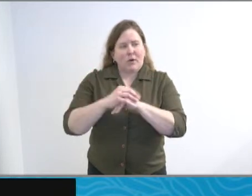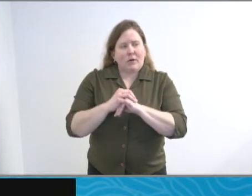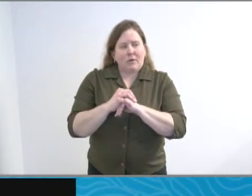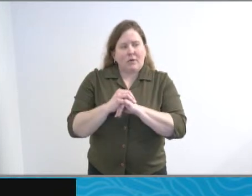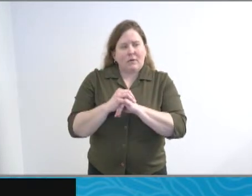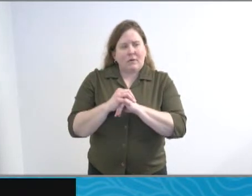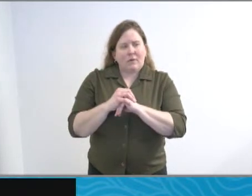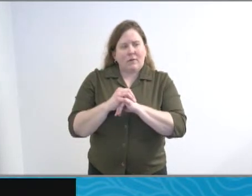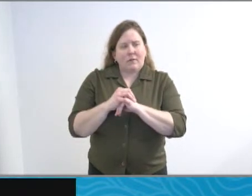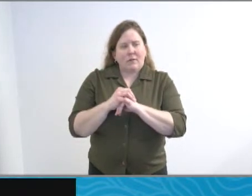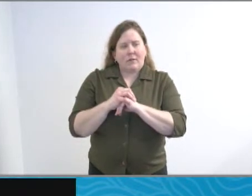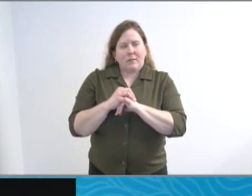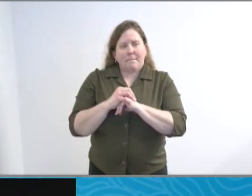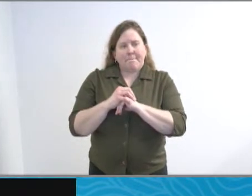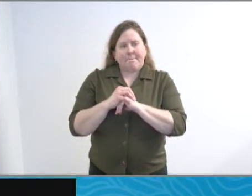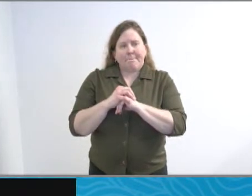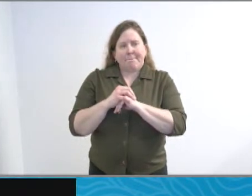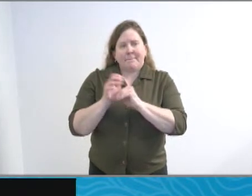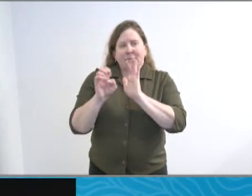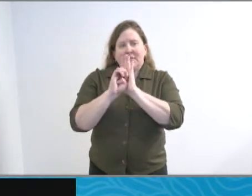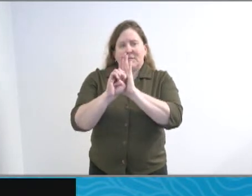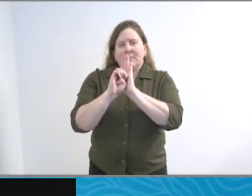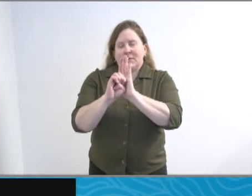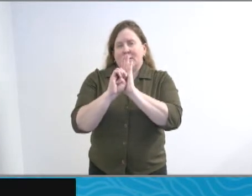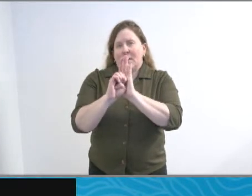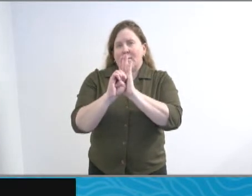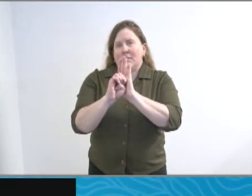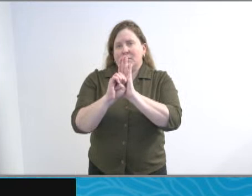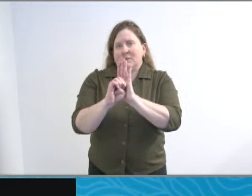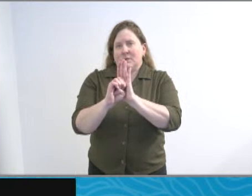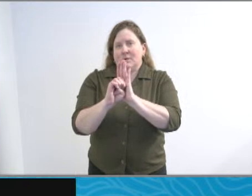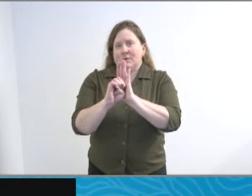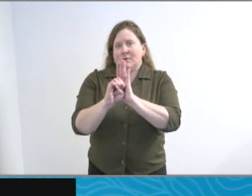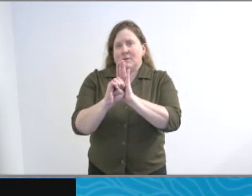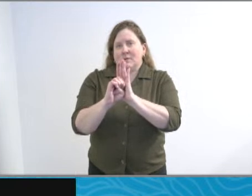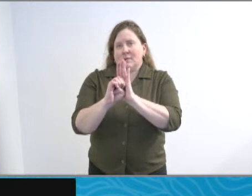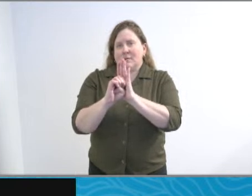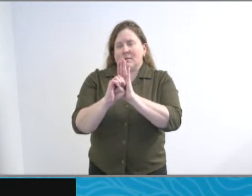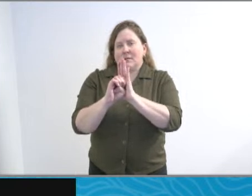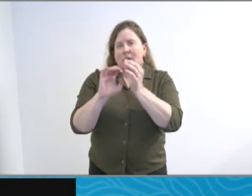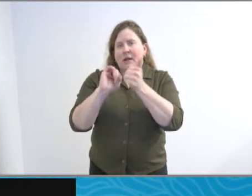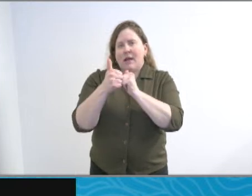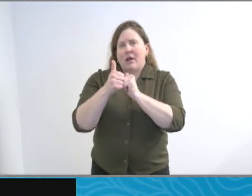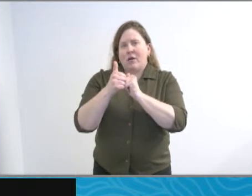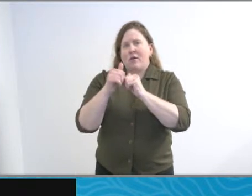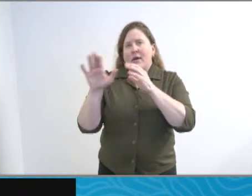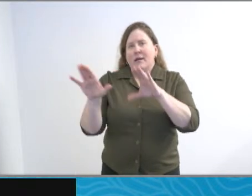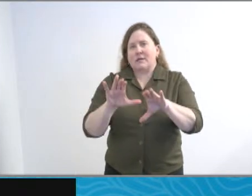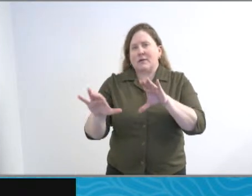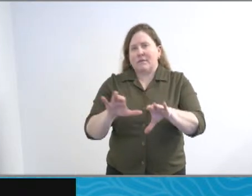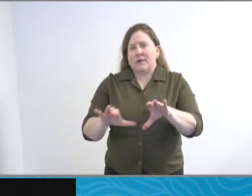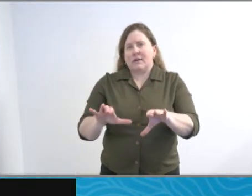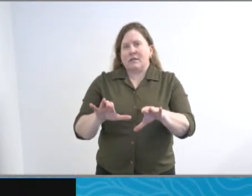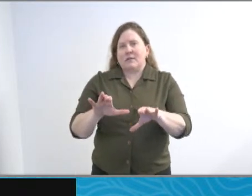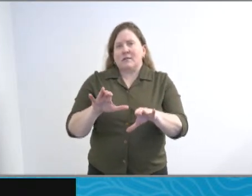of slides is to give you some examples of how those actions and activities can be reflected in our LCAP.